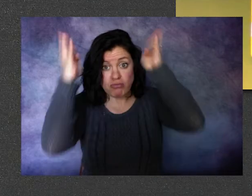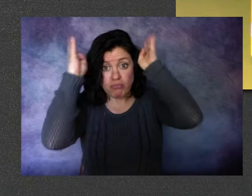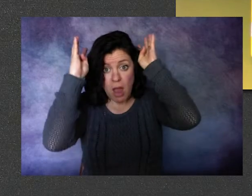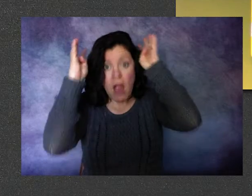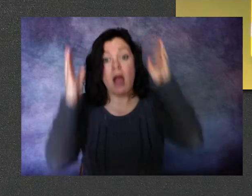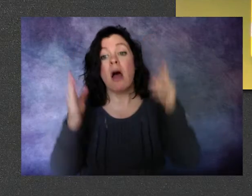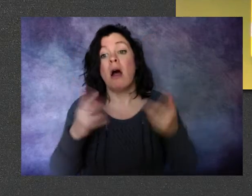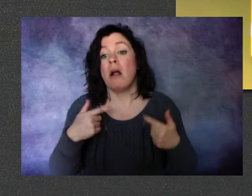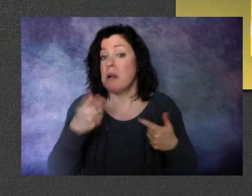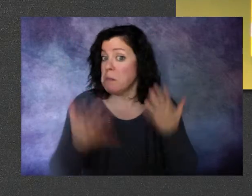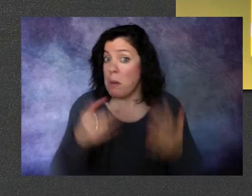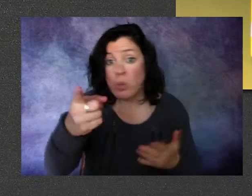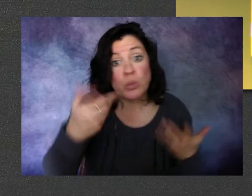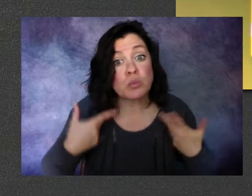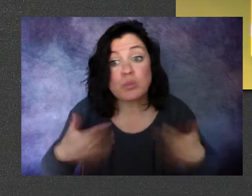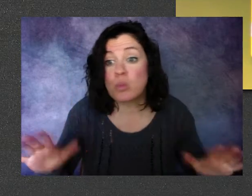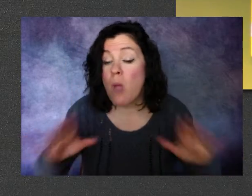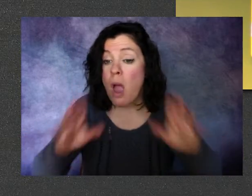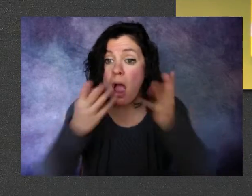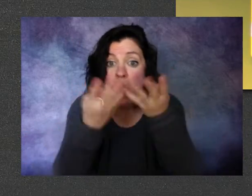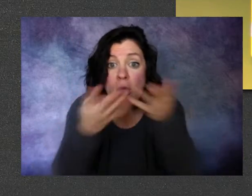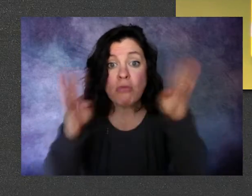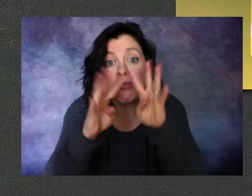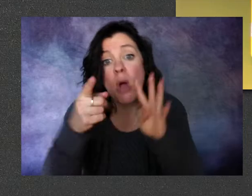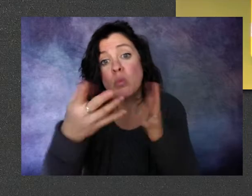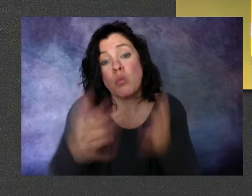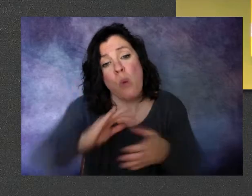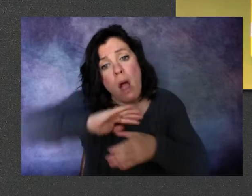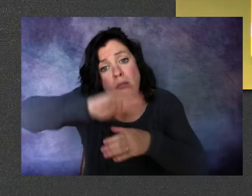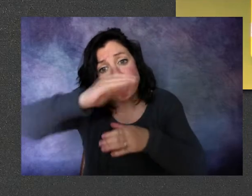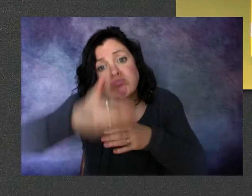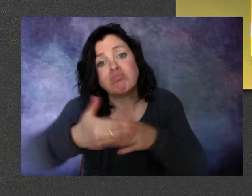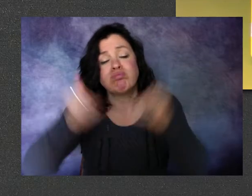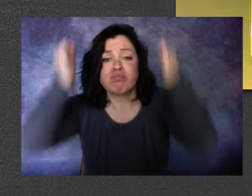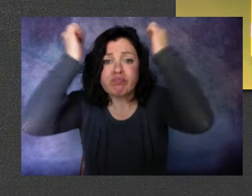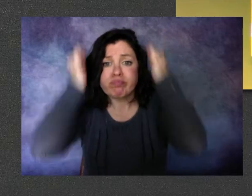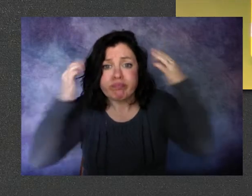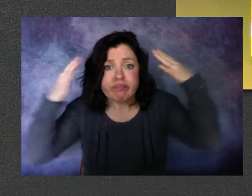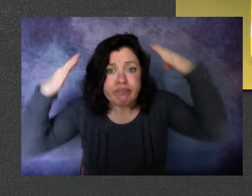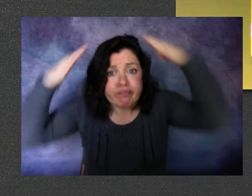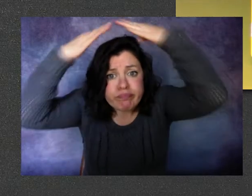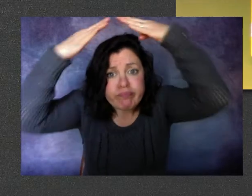or your hat might not look exactly like mine. And that is okay because we're all special